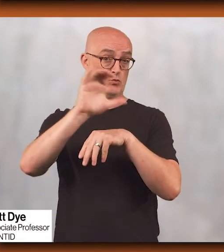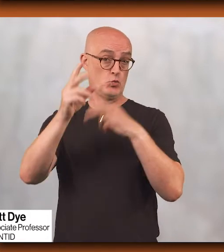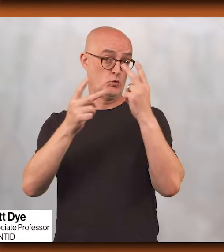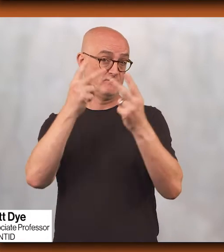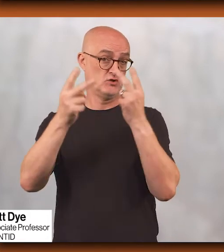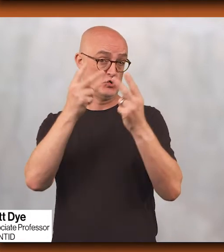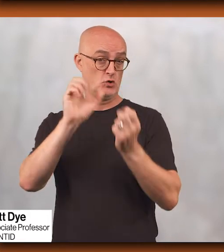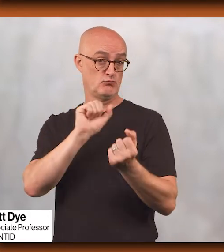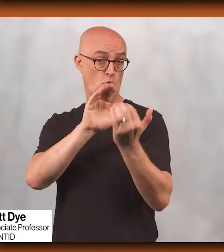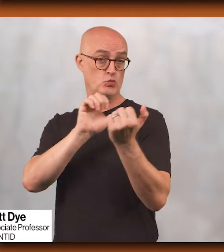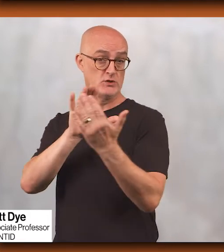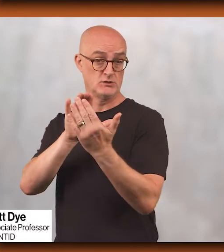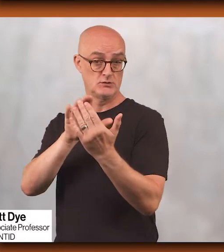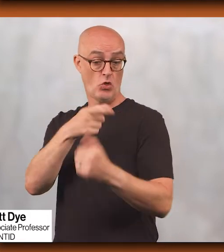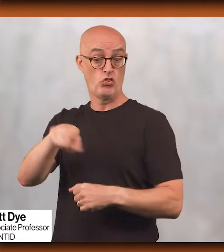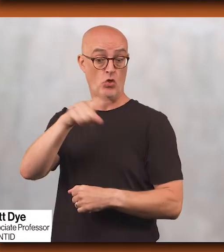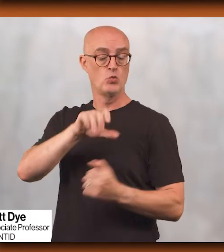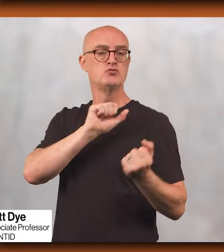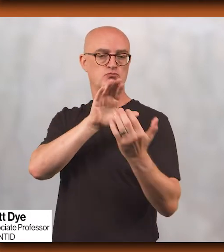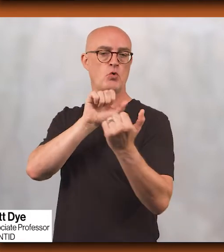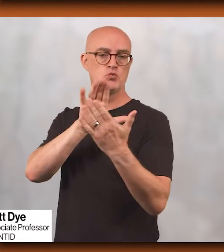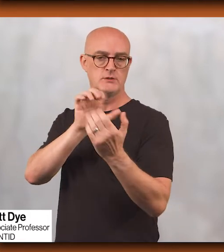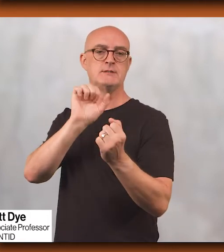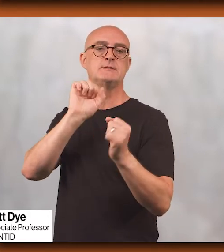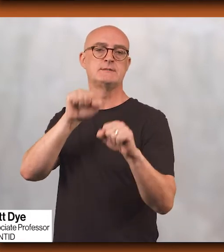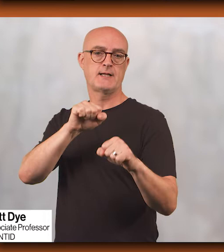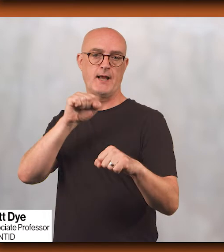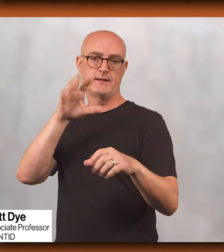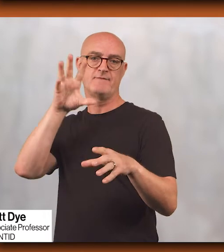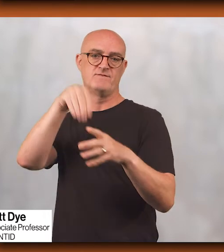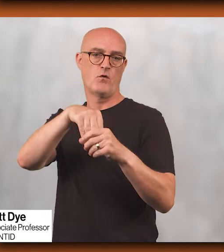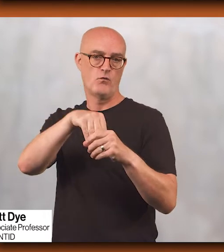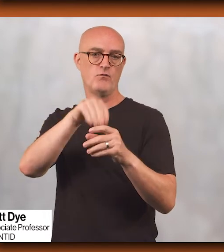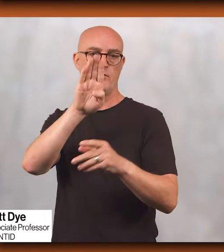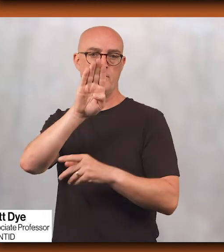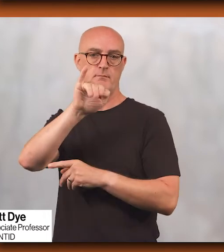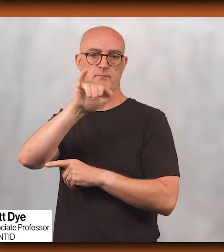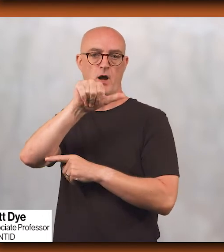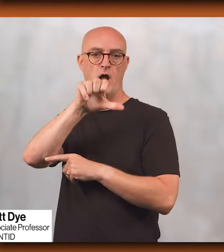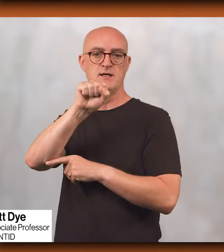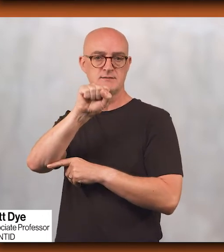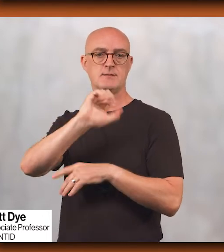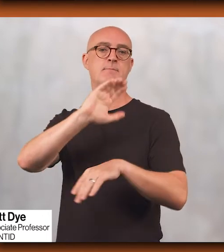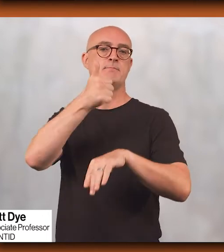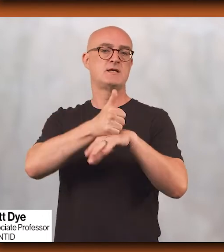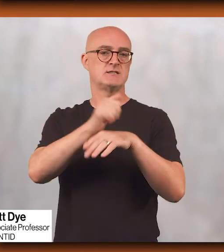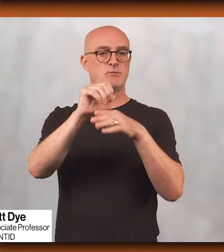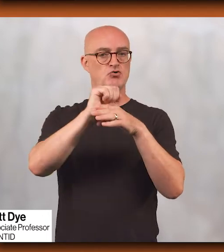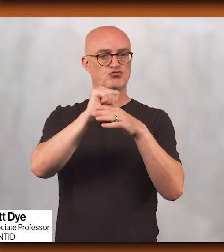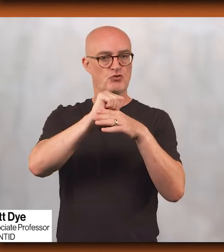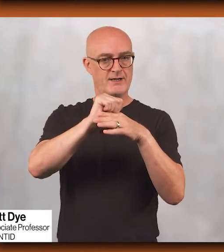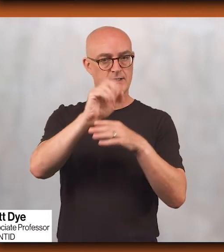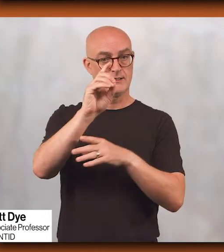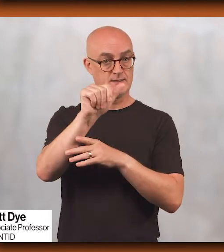can have biases based on the data that's used to train it, and we're checking to ensure that it's working well